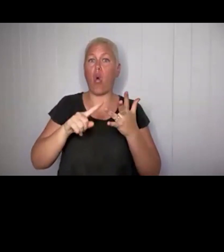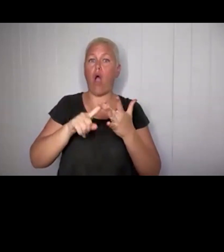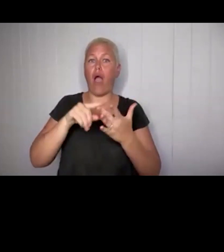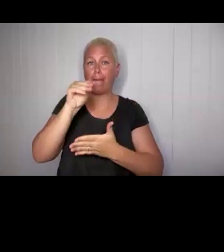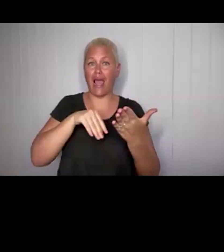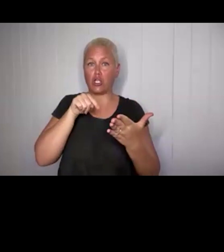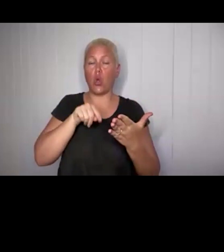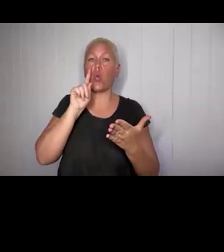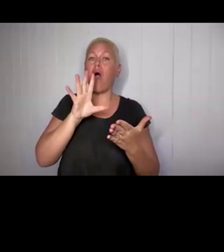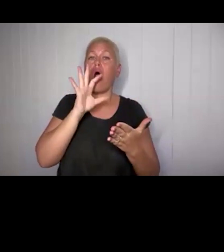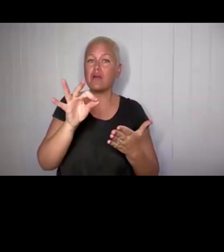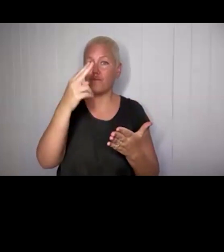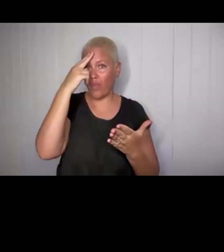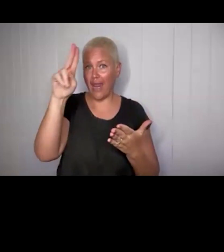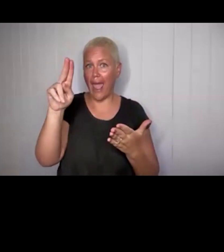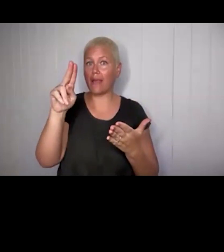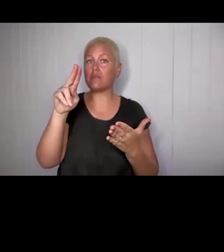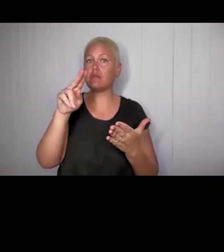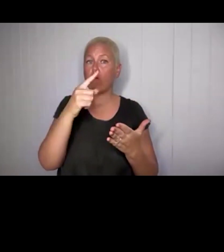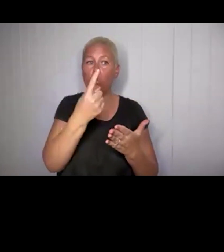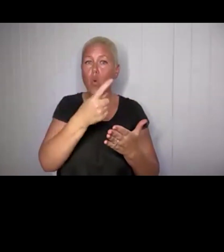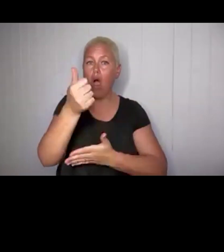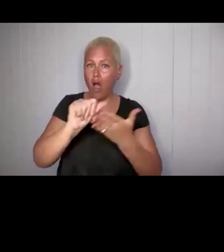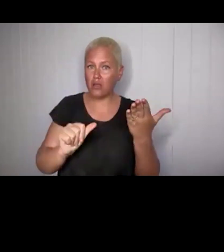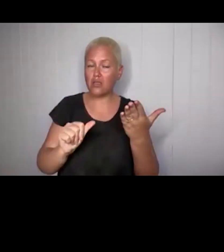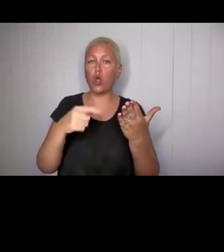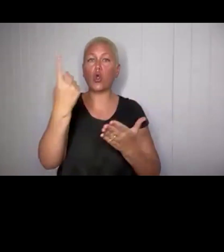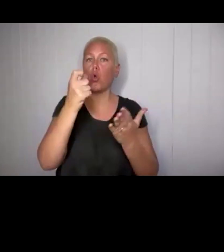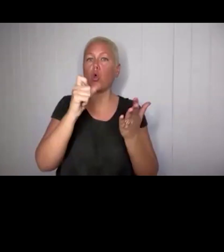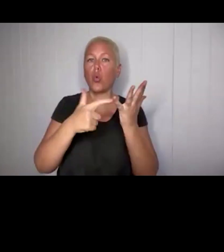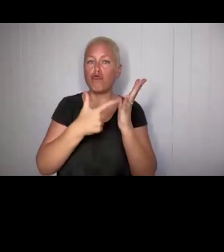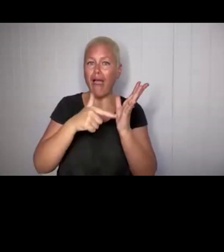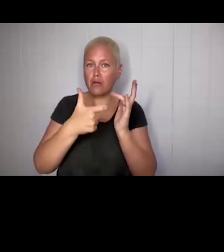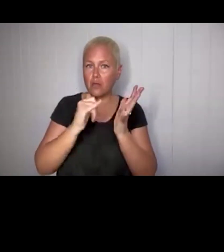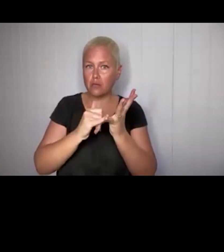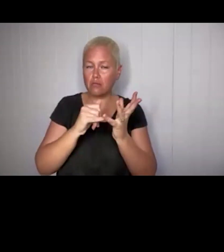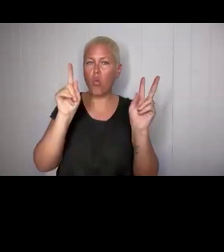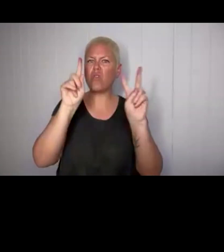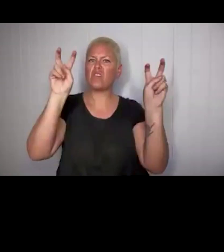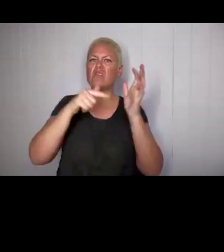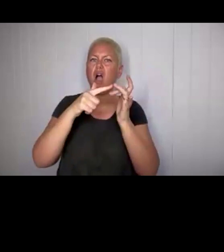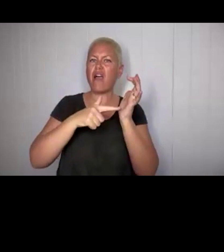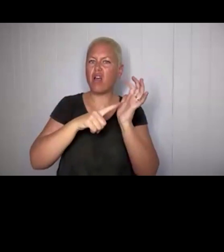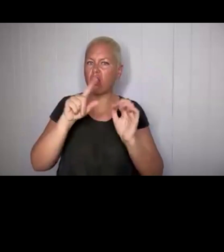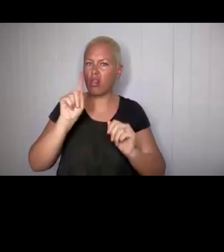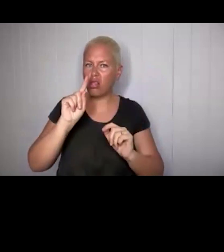ask for the names of the artist or the artists and curators, the title, a short overview of your